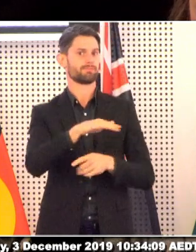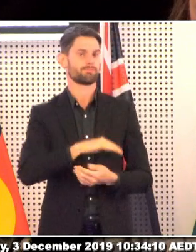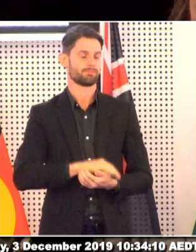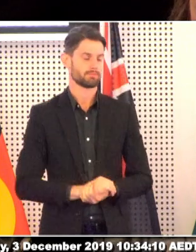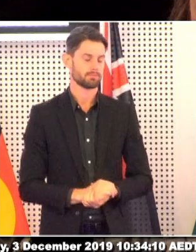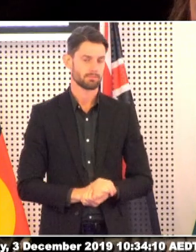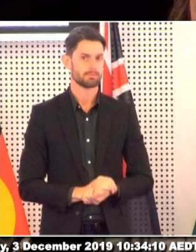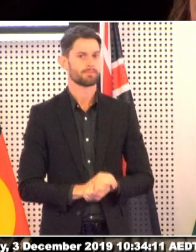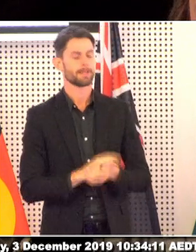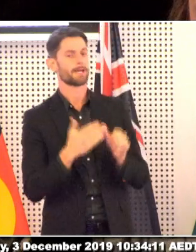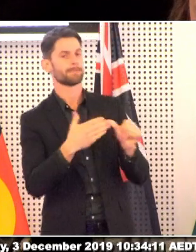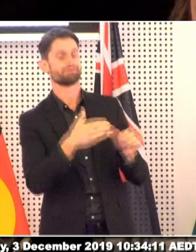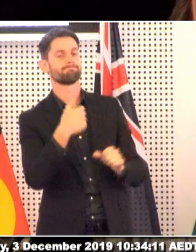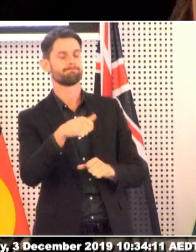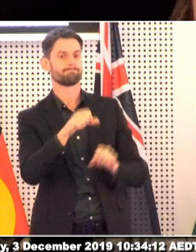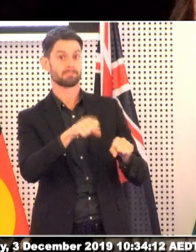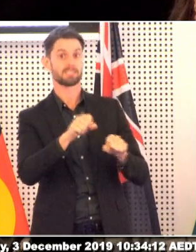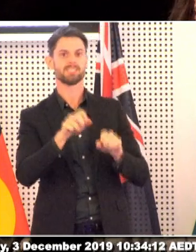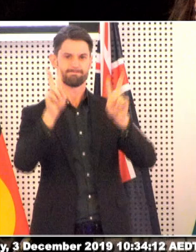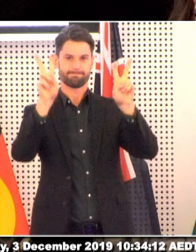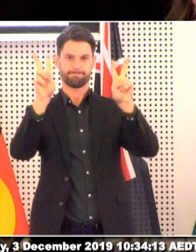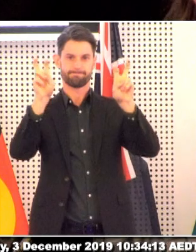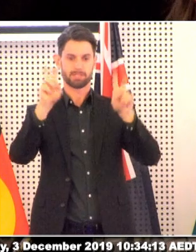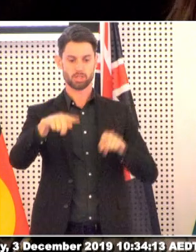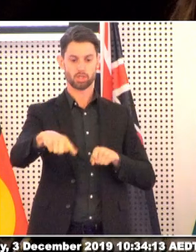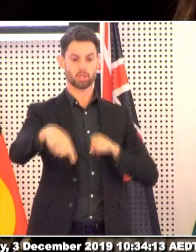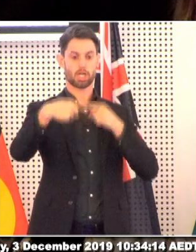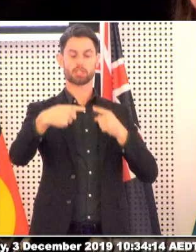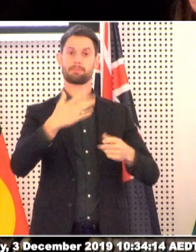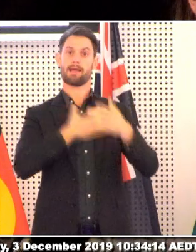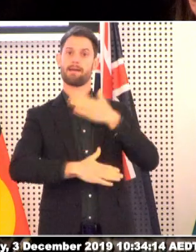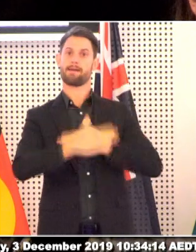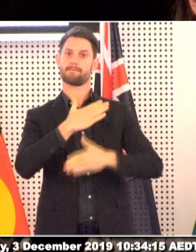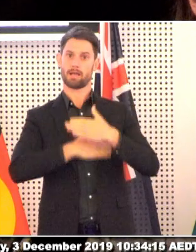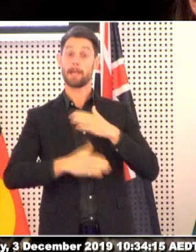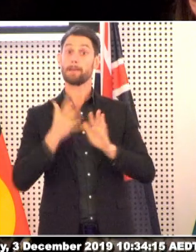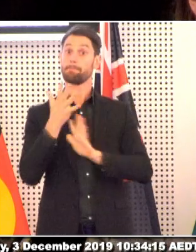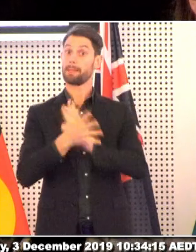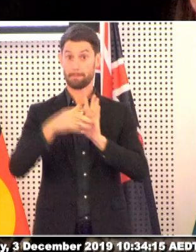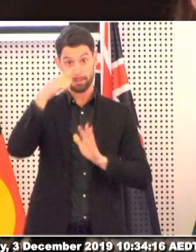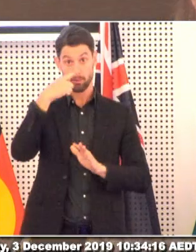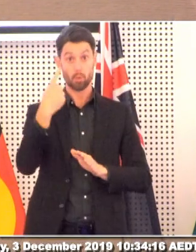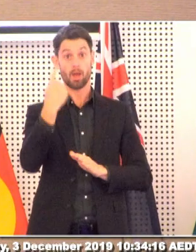Yes. So challenging behaviours are where people with an intellectual disability primarily,